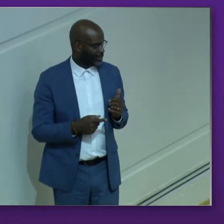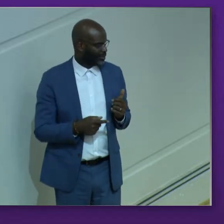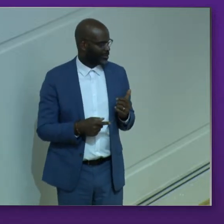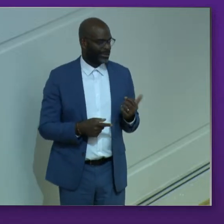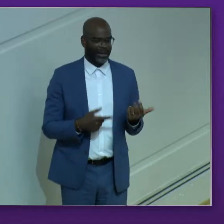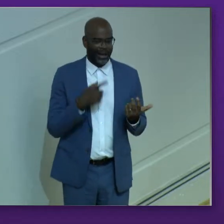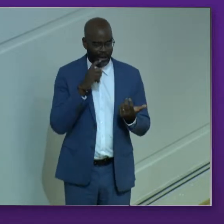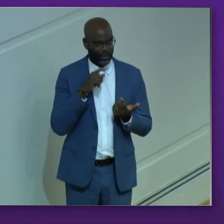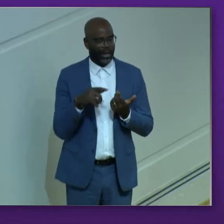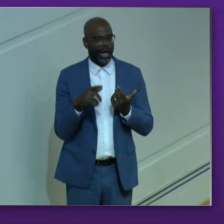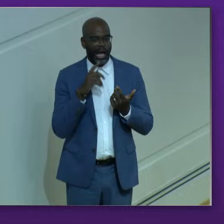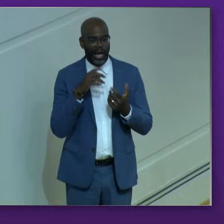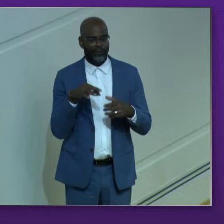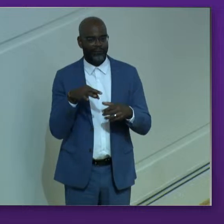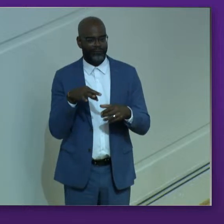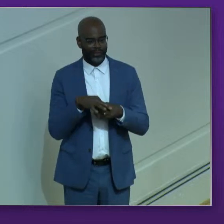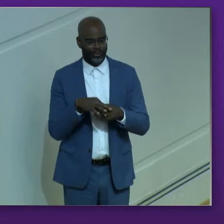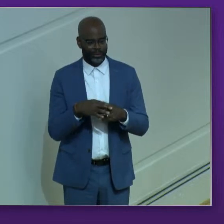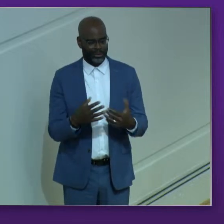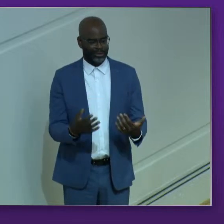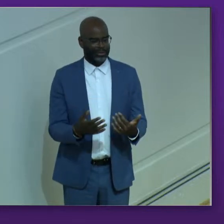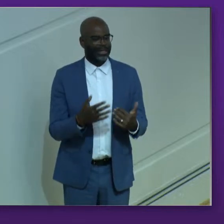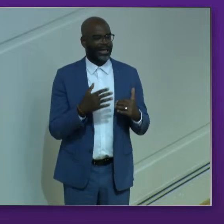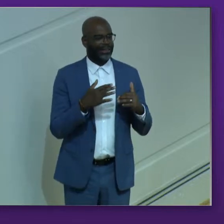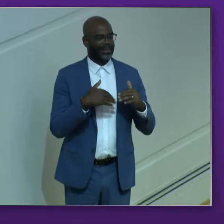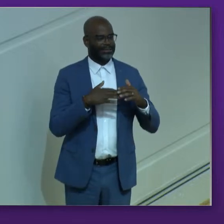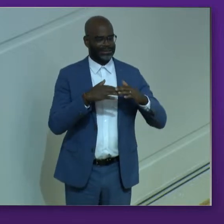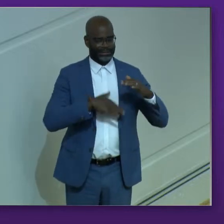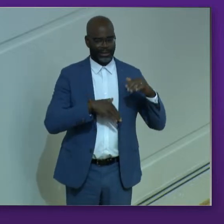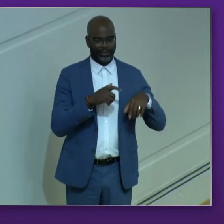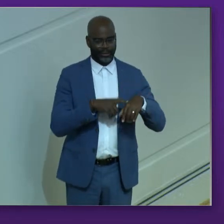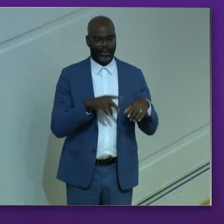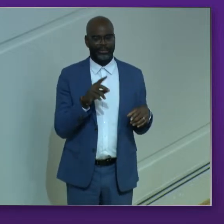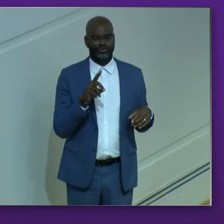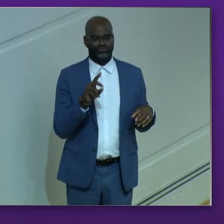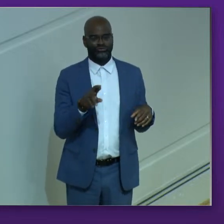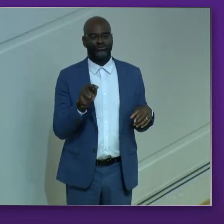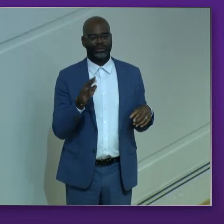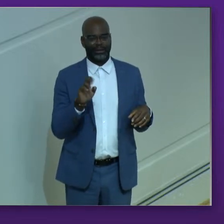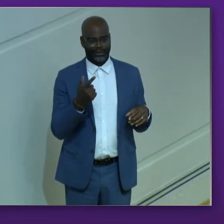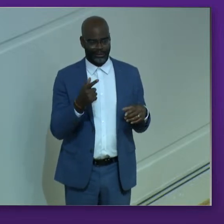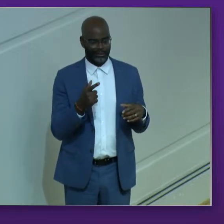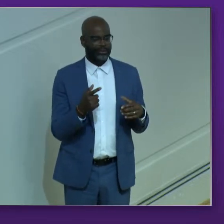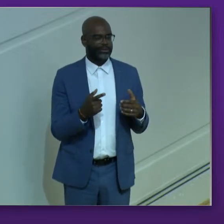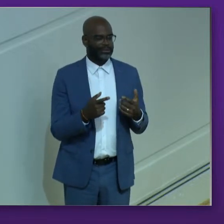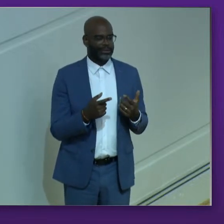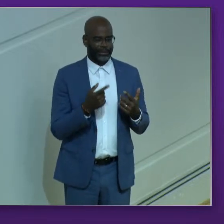UP TO THE FOUNDATION PEOPLE TO BRIBE YOU WITH ICE CREAM AS THEY COME TO THE PODIUM